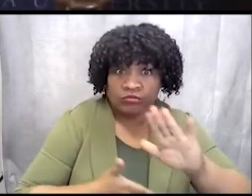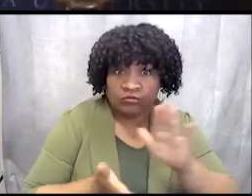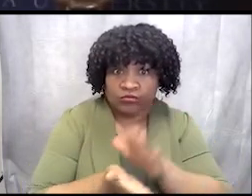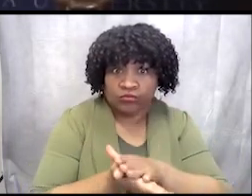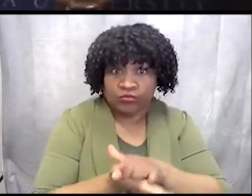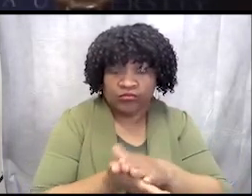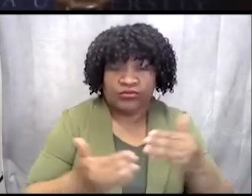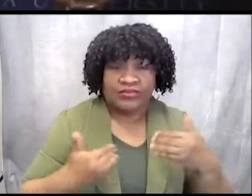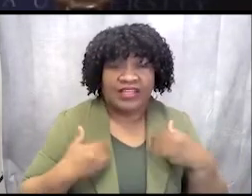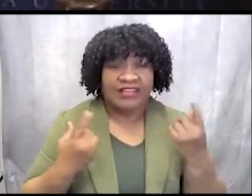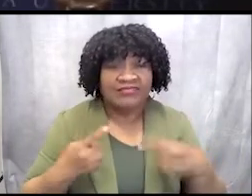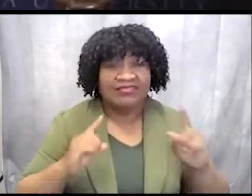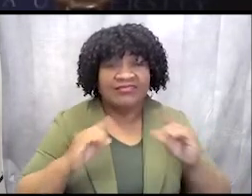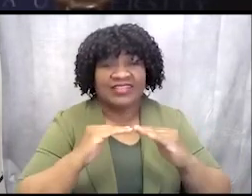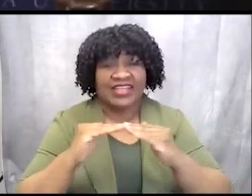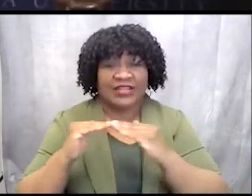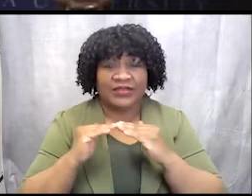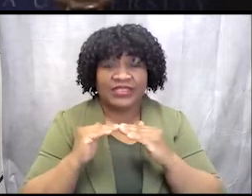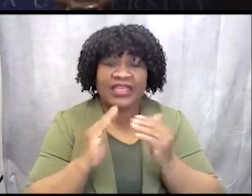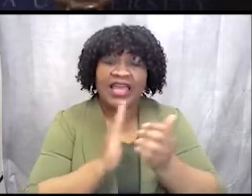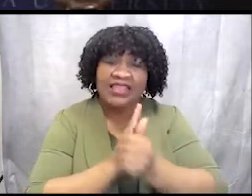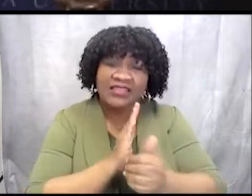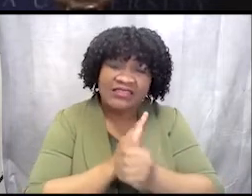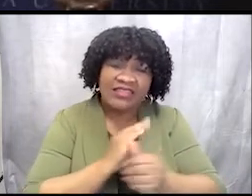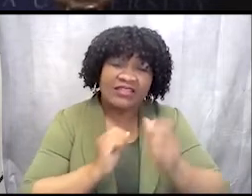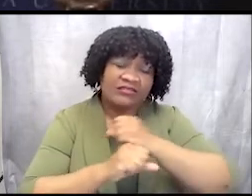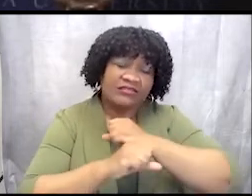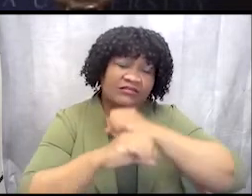for educational equity and the skills to bring that vision to life.